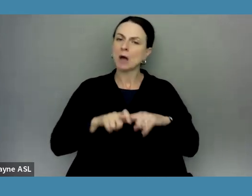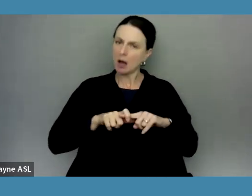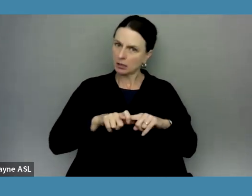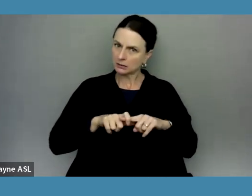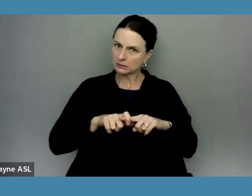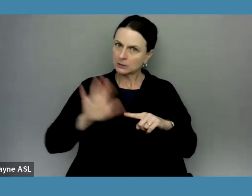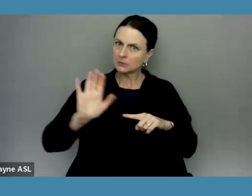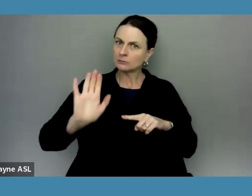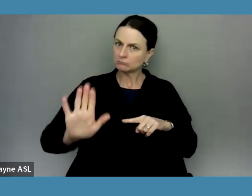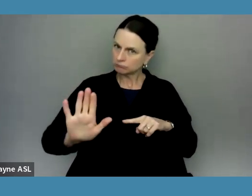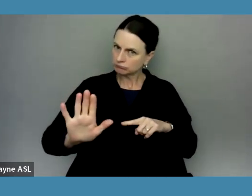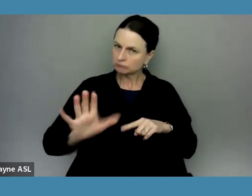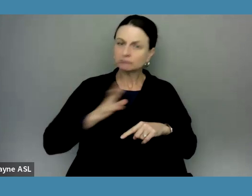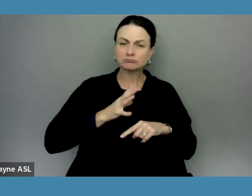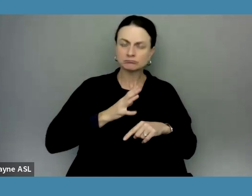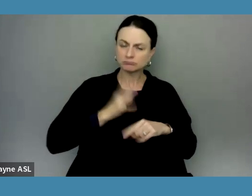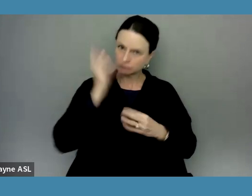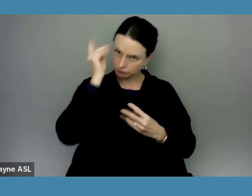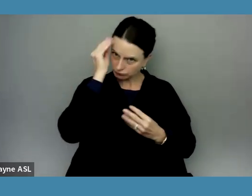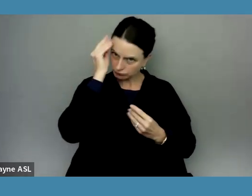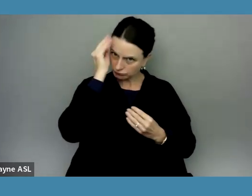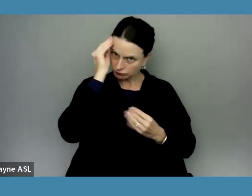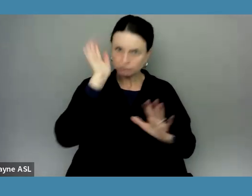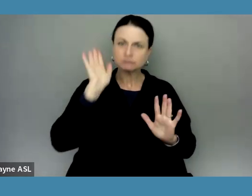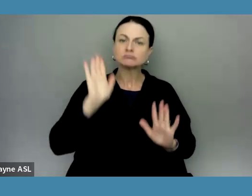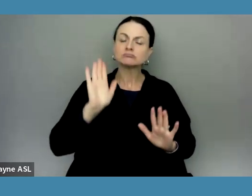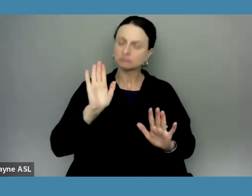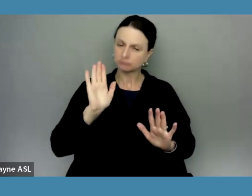and collect your thoughts and then proceed.